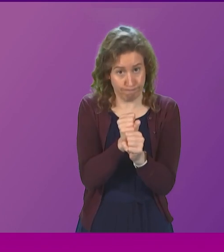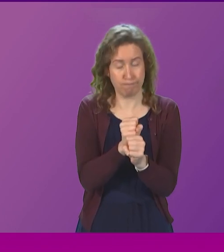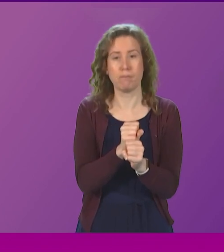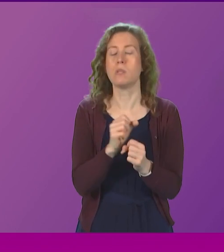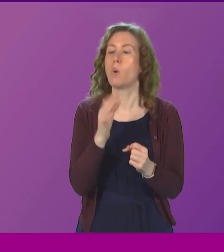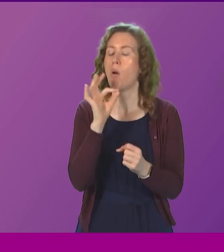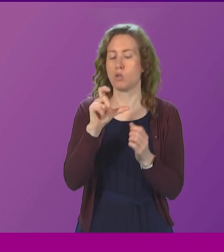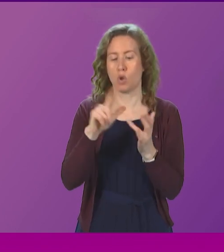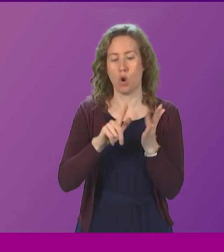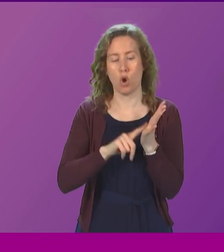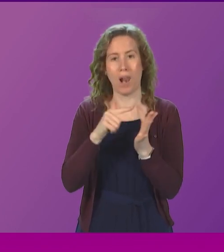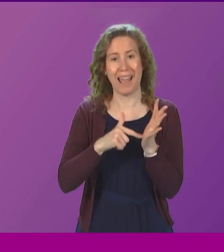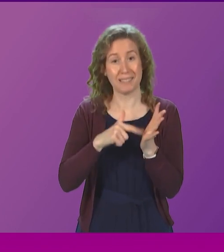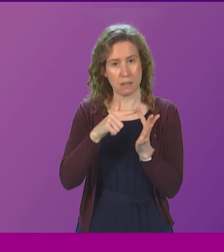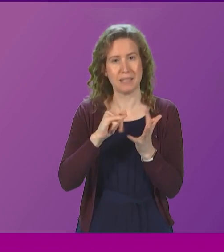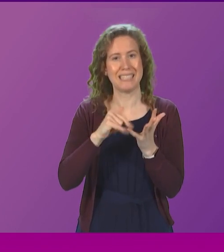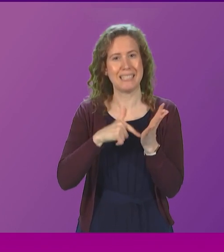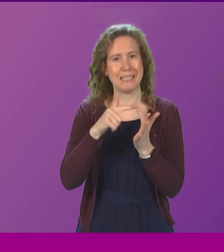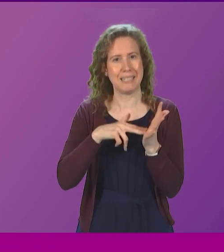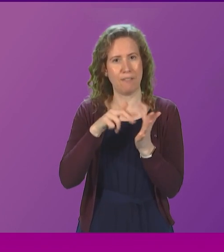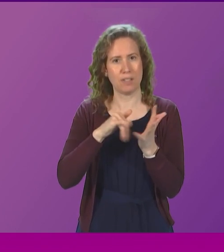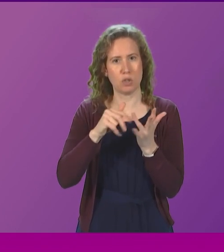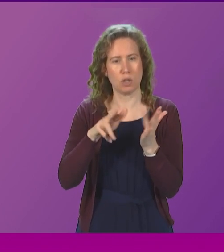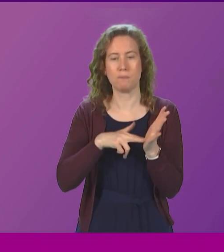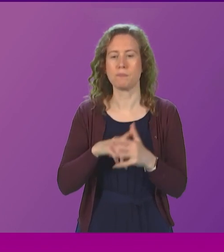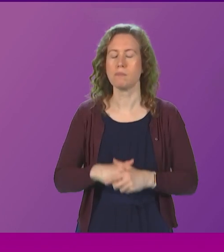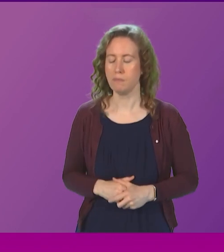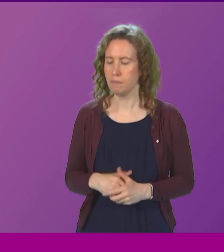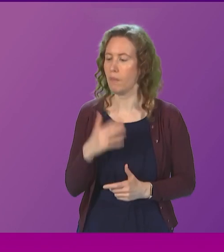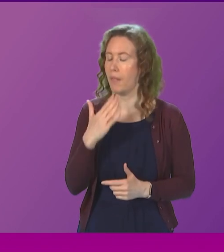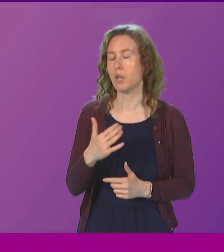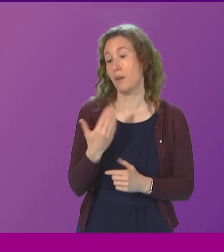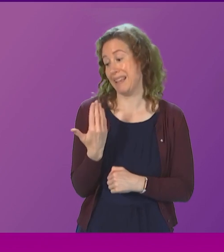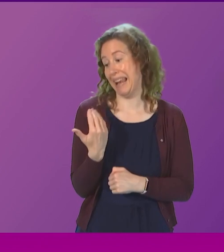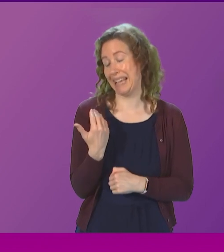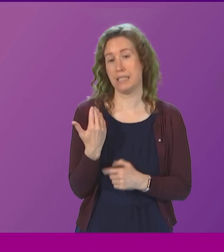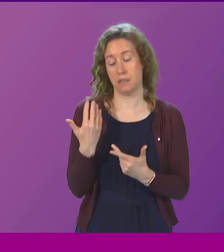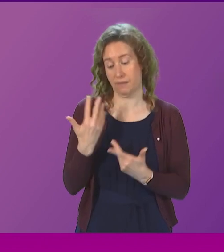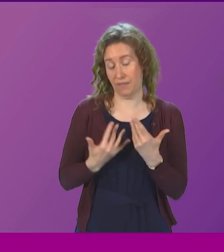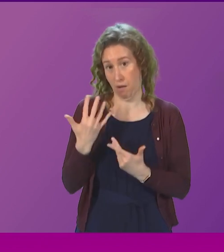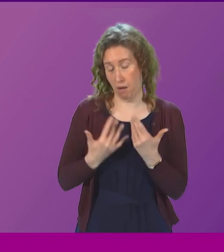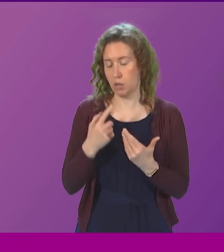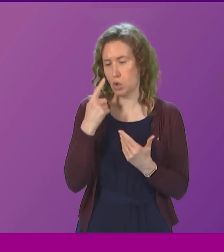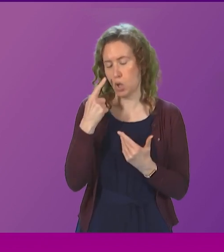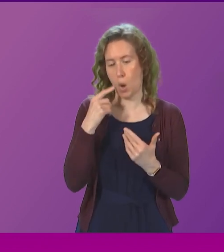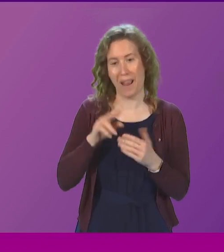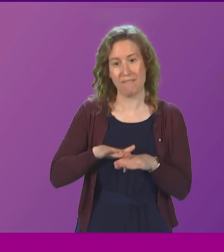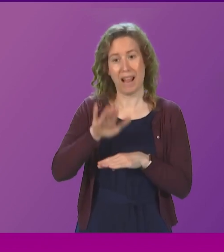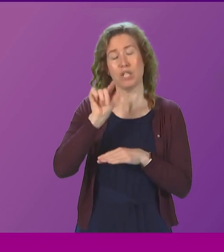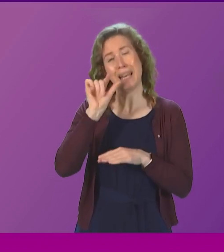The latest Office for National Statistics figures show that inflation has dipped slightly